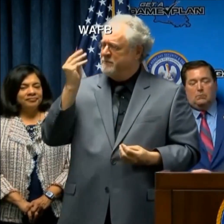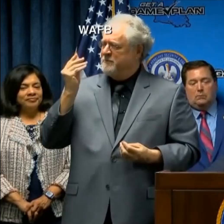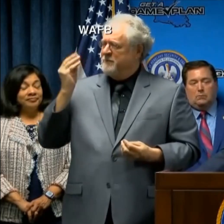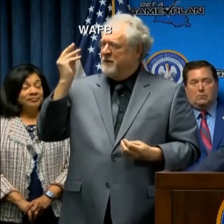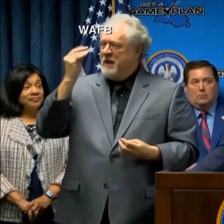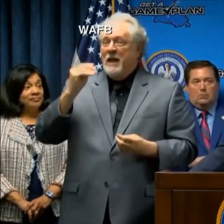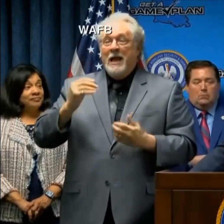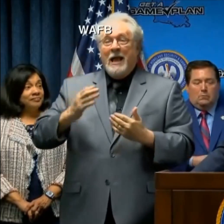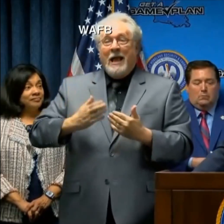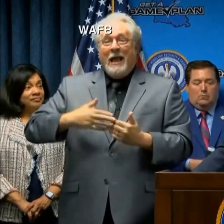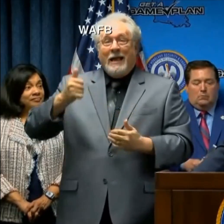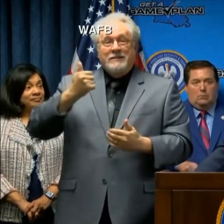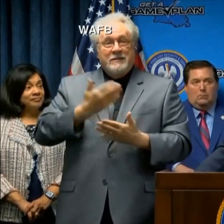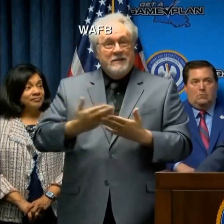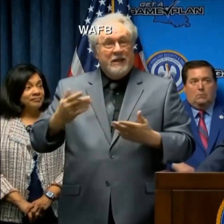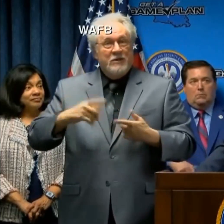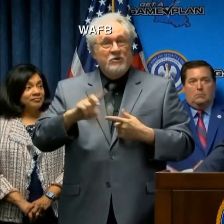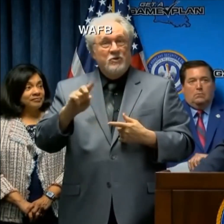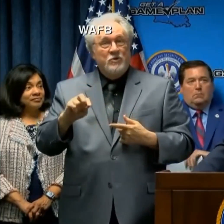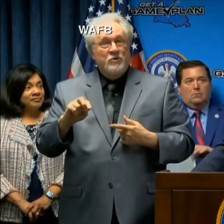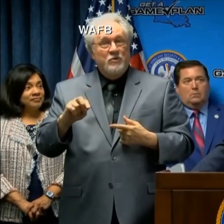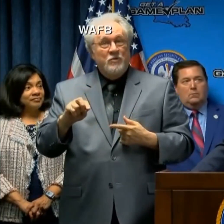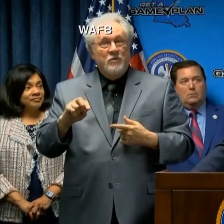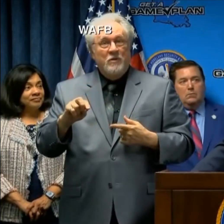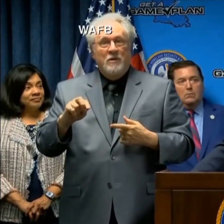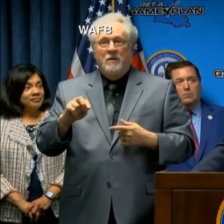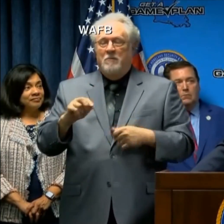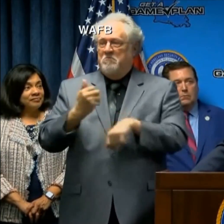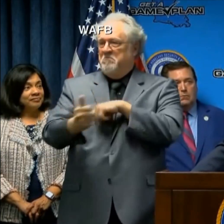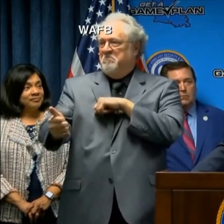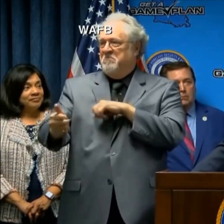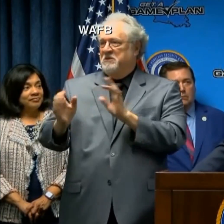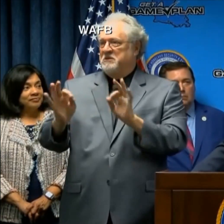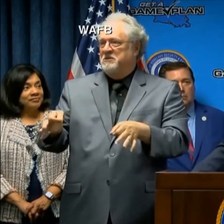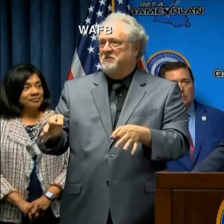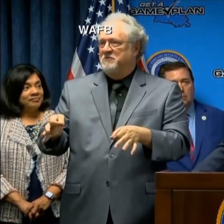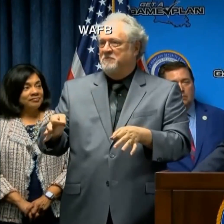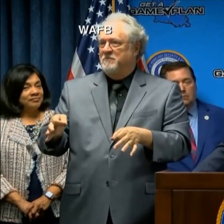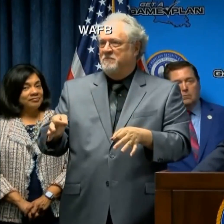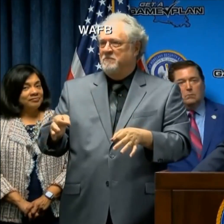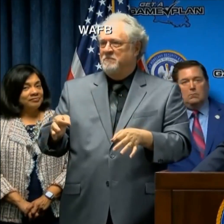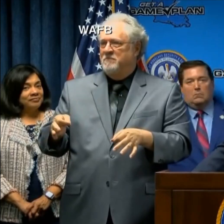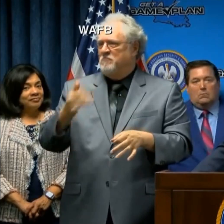easiest thing in the world would be to define fault with a decision and and so